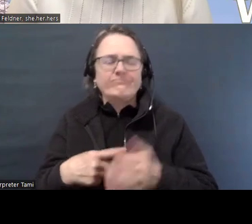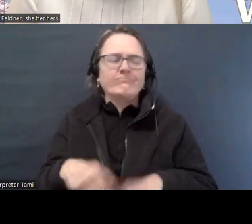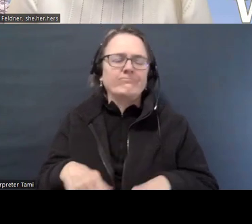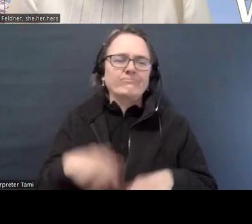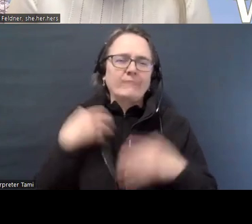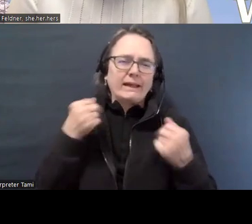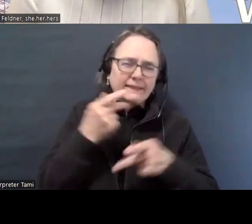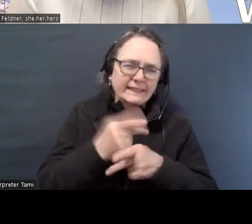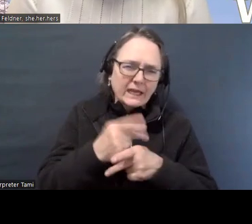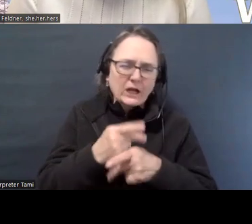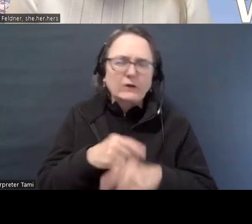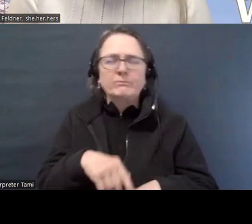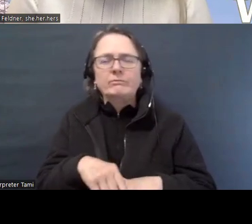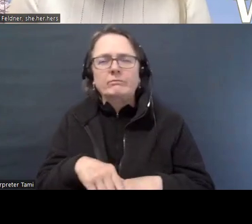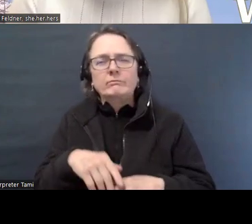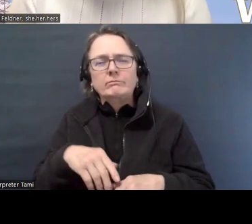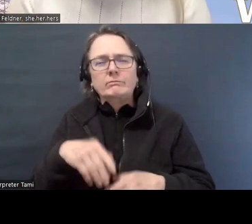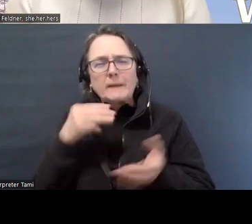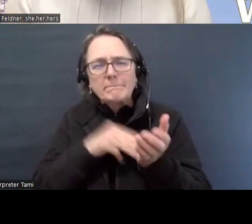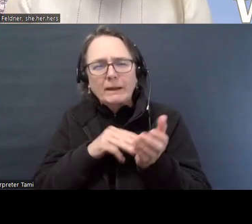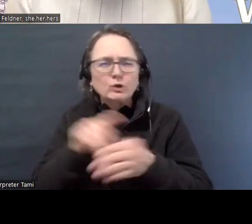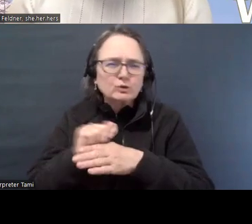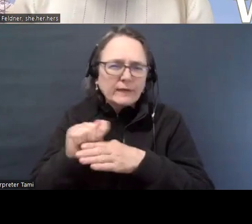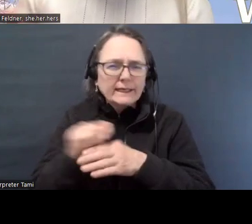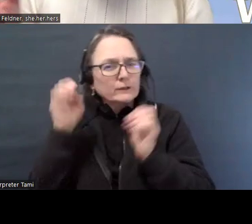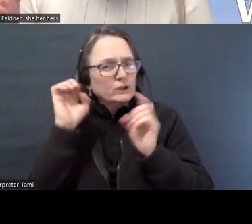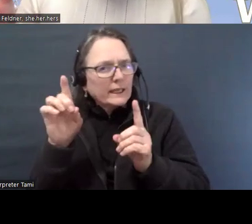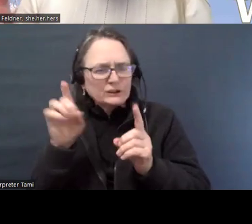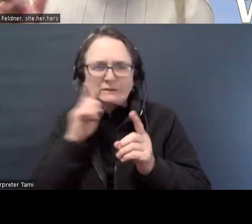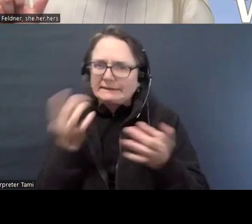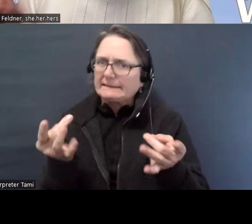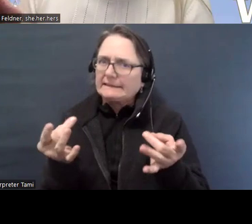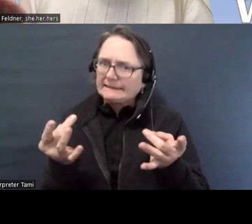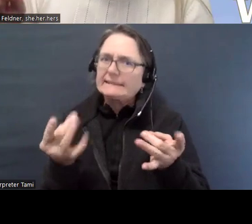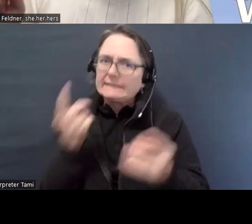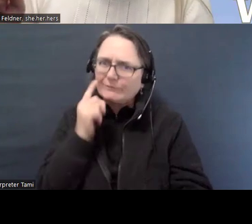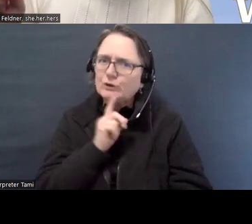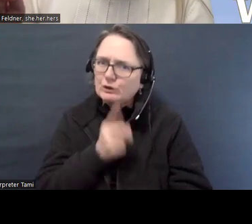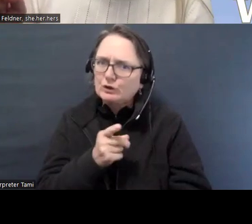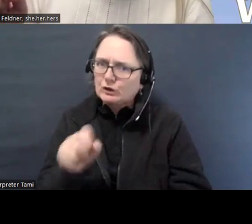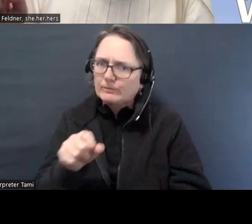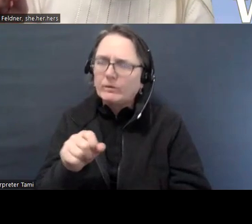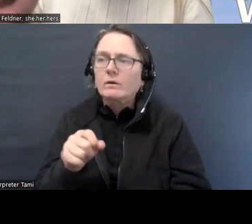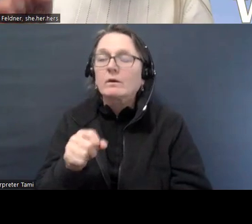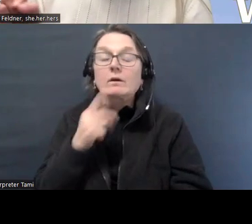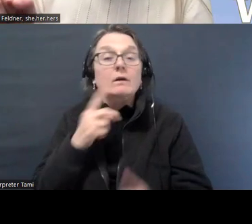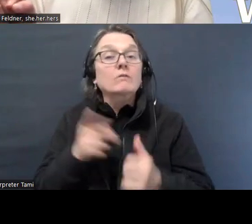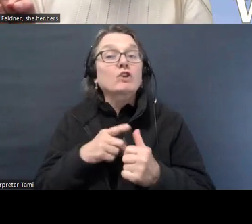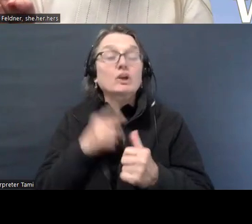And so it's a sticky topic for sure, and I do wanna kinda start off by distinguishing,